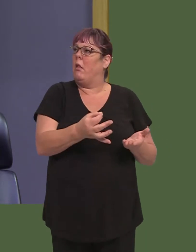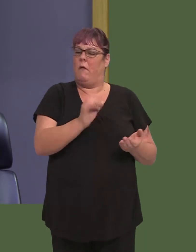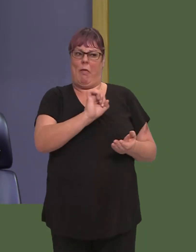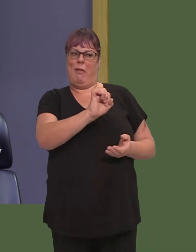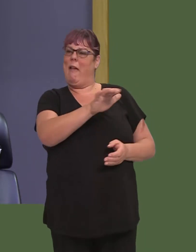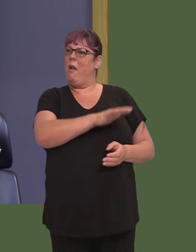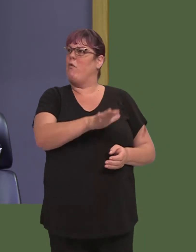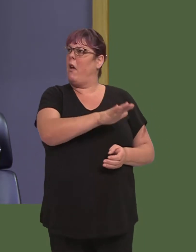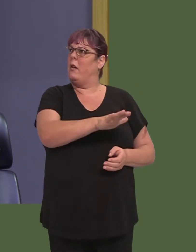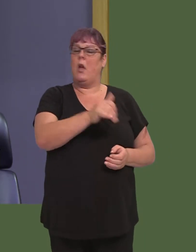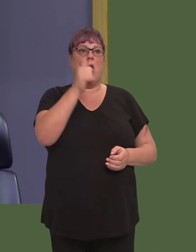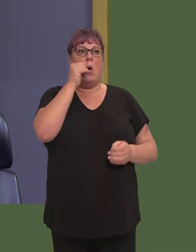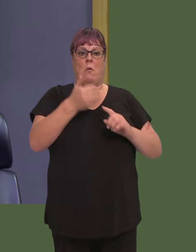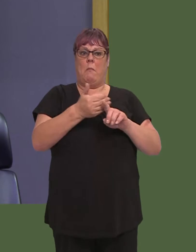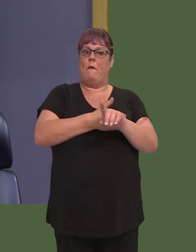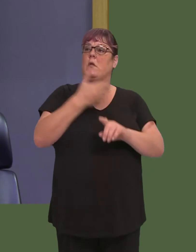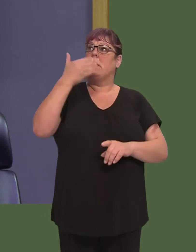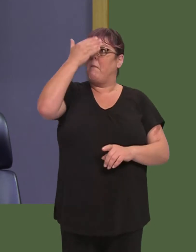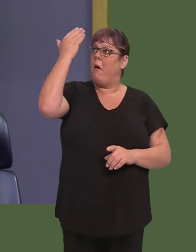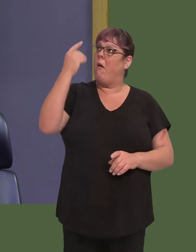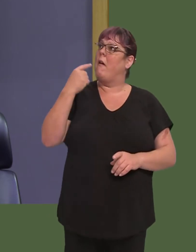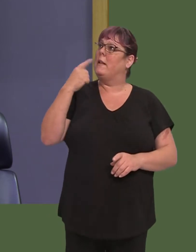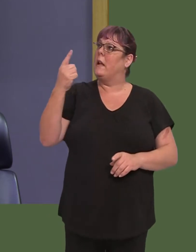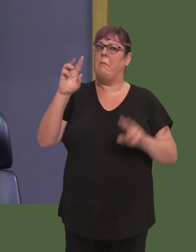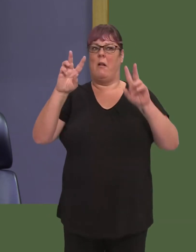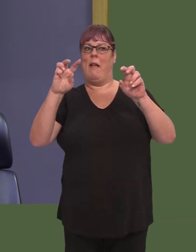Before the summer I raised with you the fact that Help to Buy allowed many families to